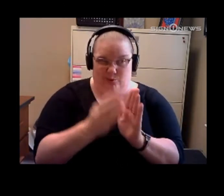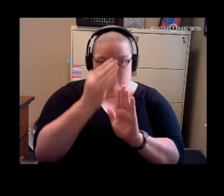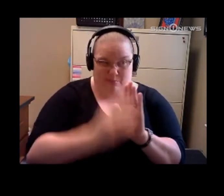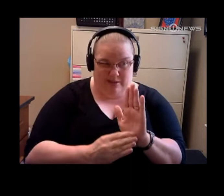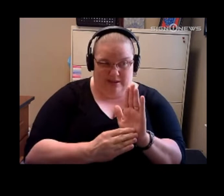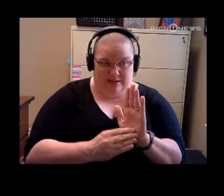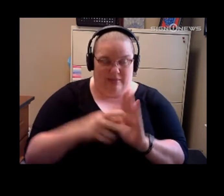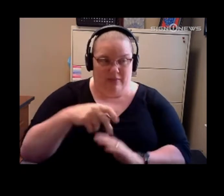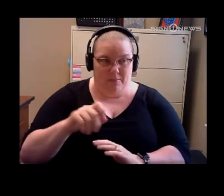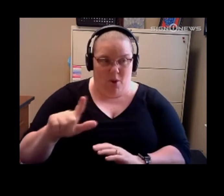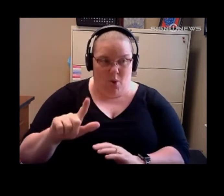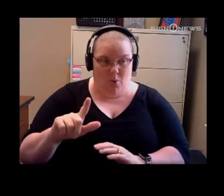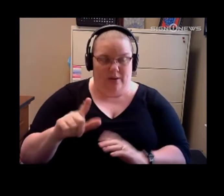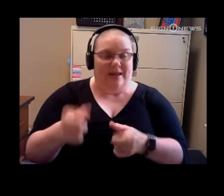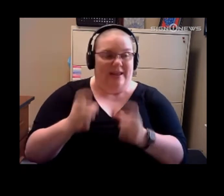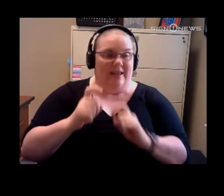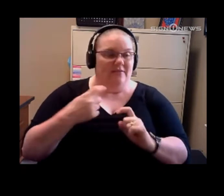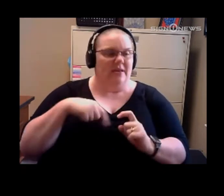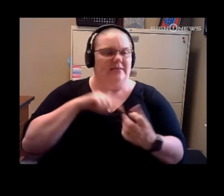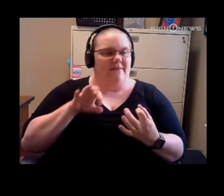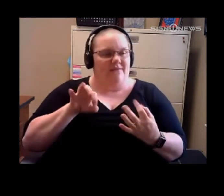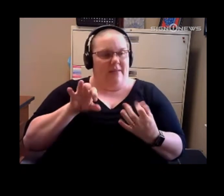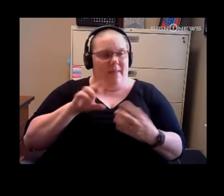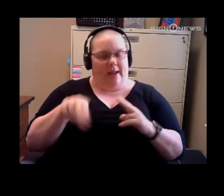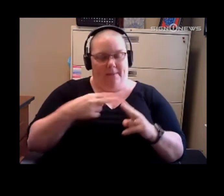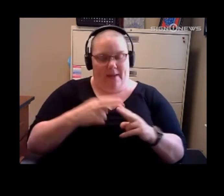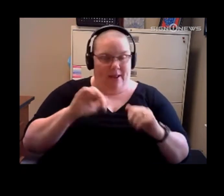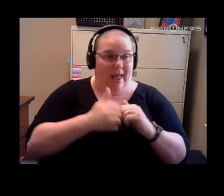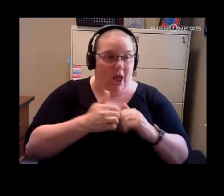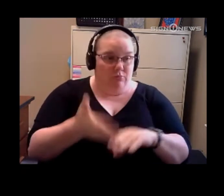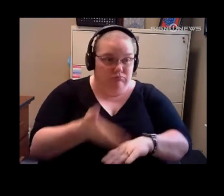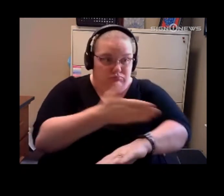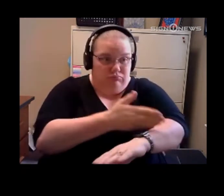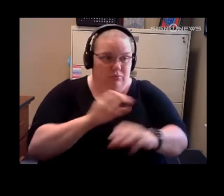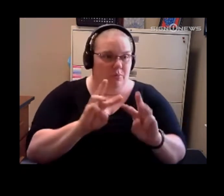does is it gives us some feedback about how we could make this Workshop better and it gives you